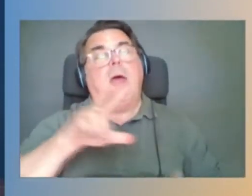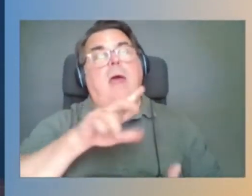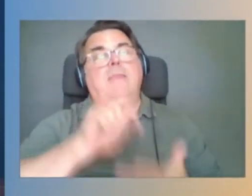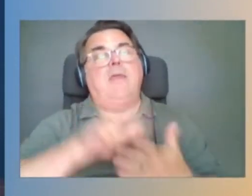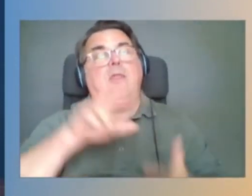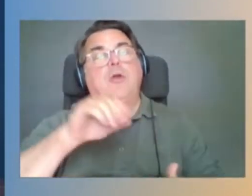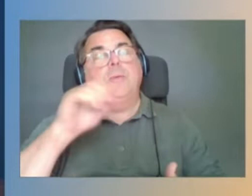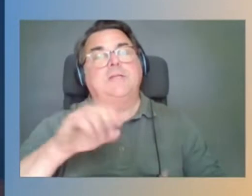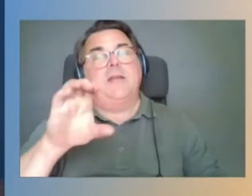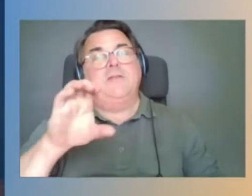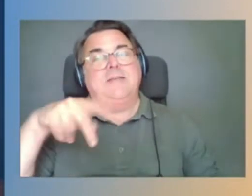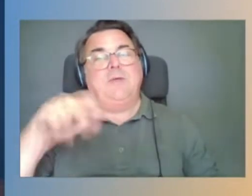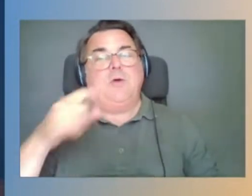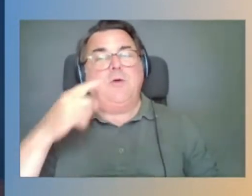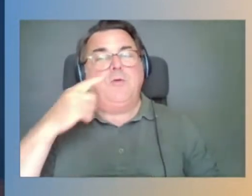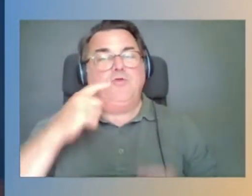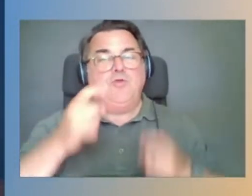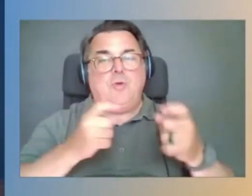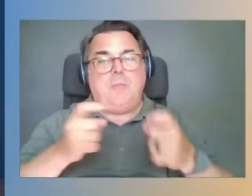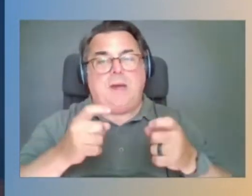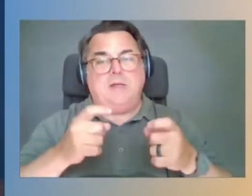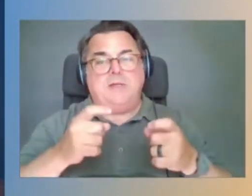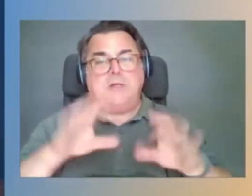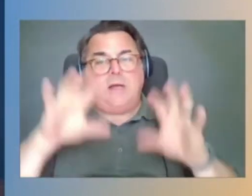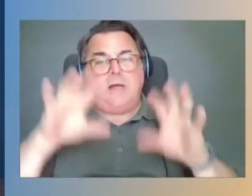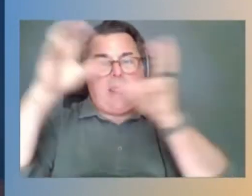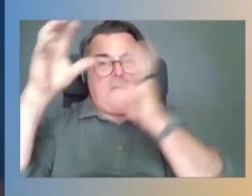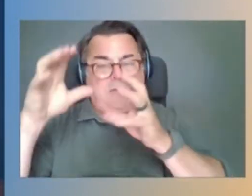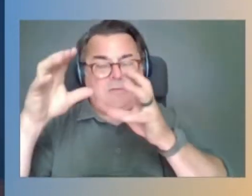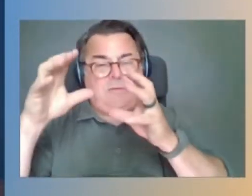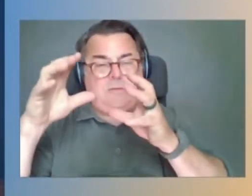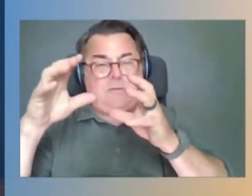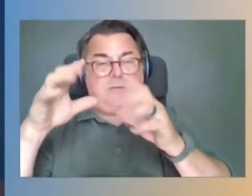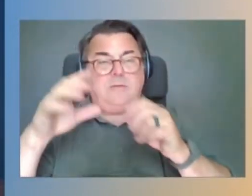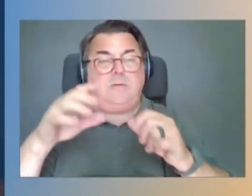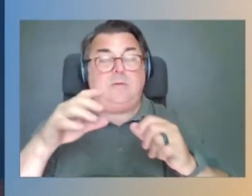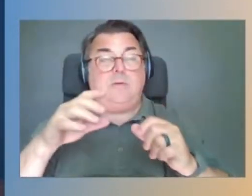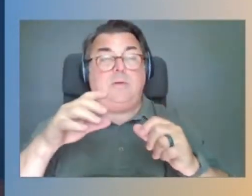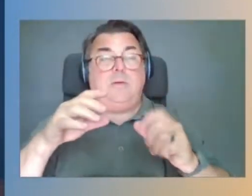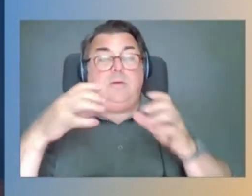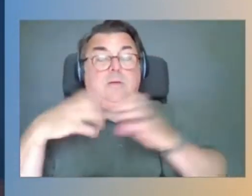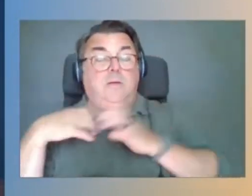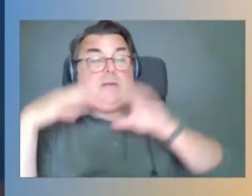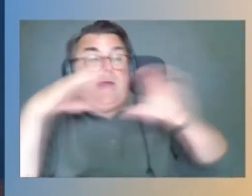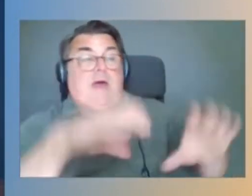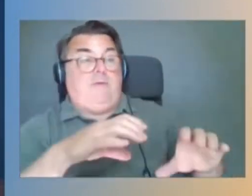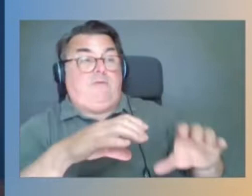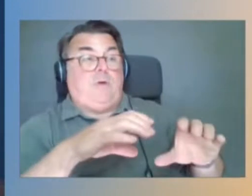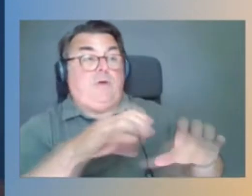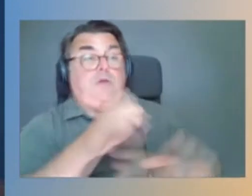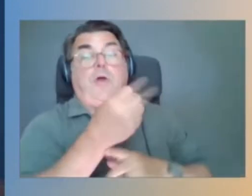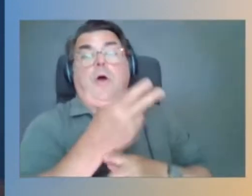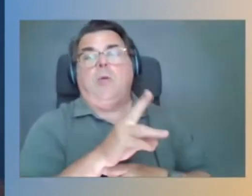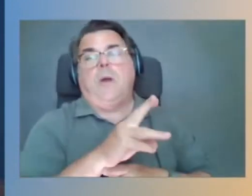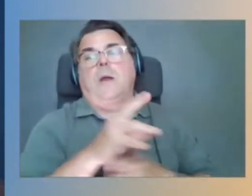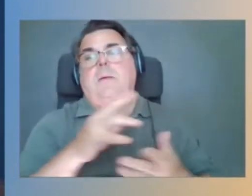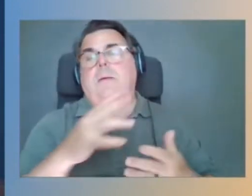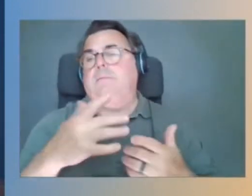for the management of the cloud system. Offloading this to the hardware allowed us to free up our resources for our customers.